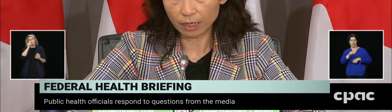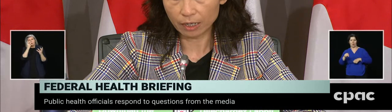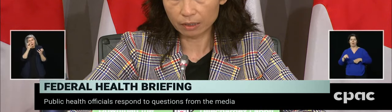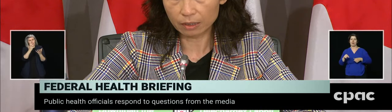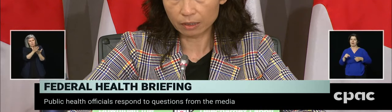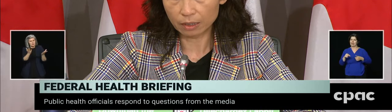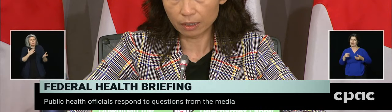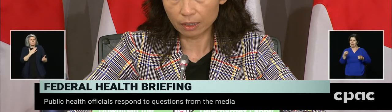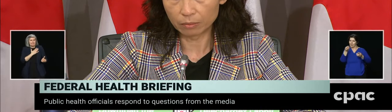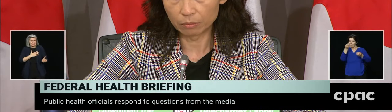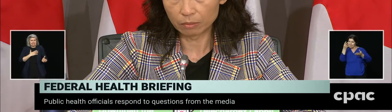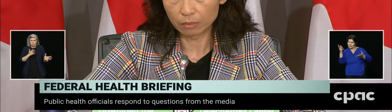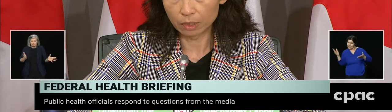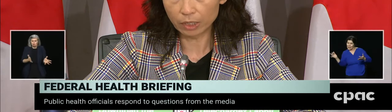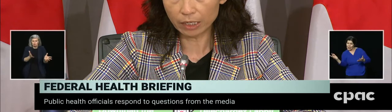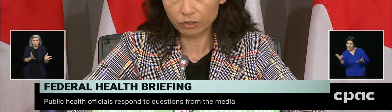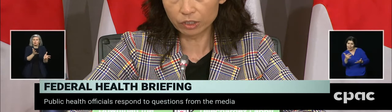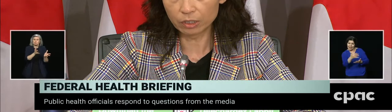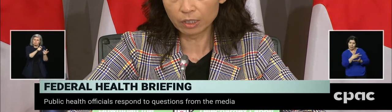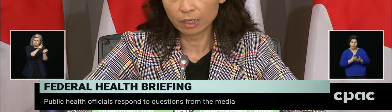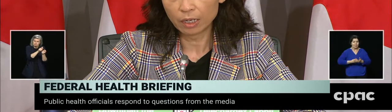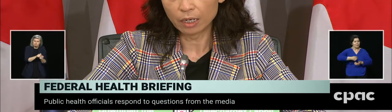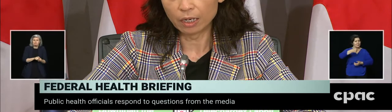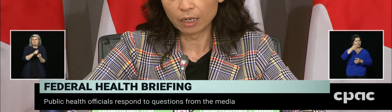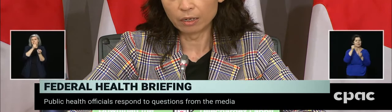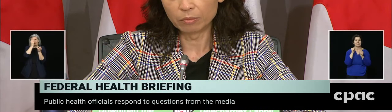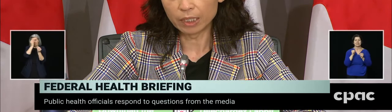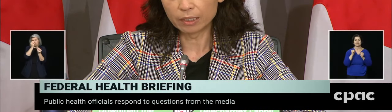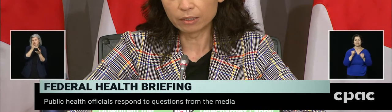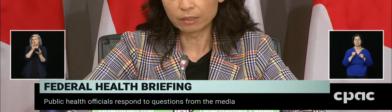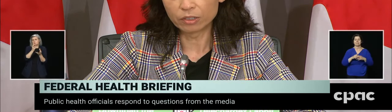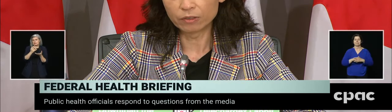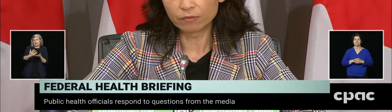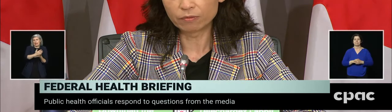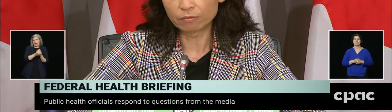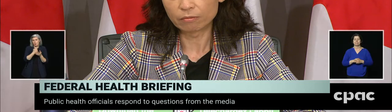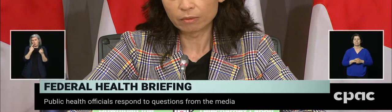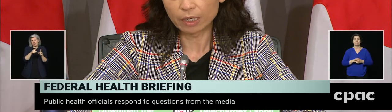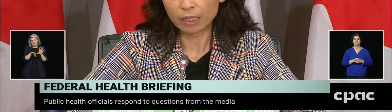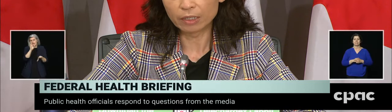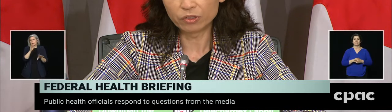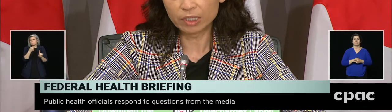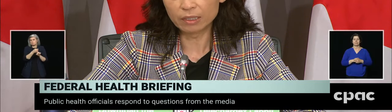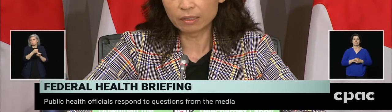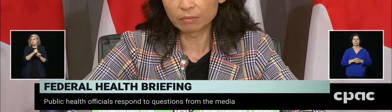HANDS -- ENHANCE THAT DATA COLLECTION.